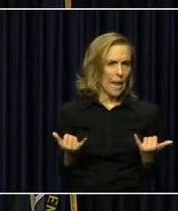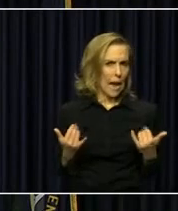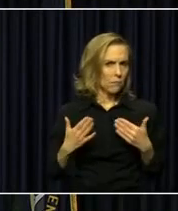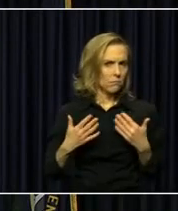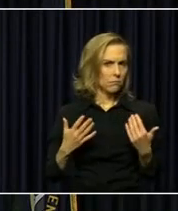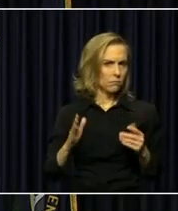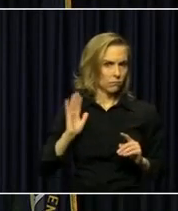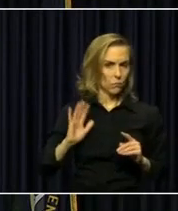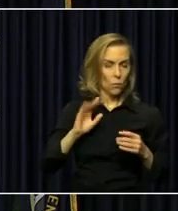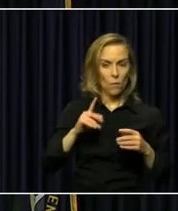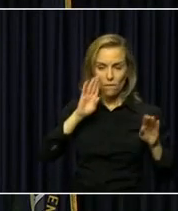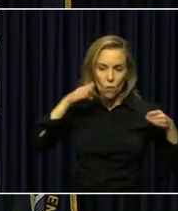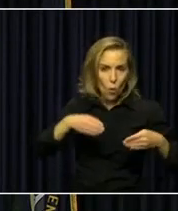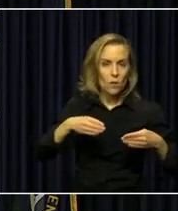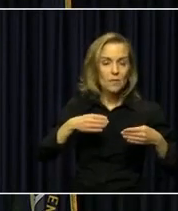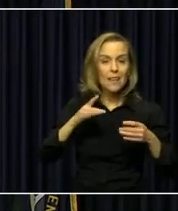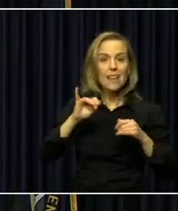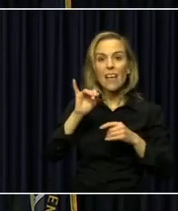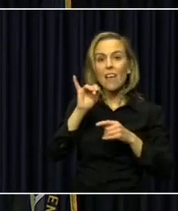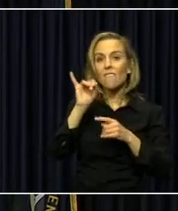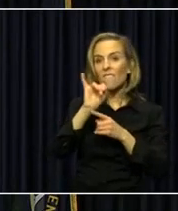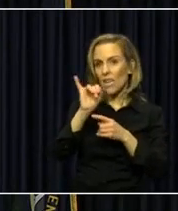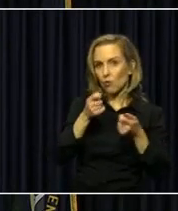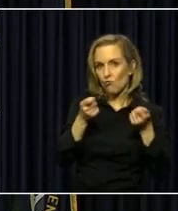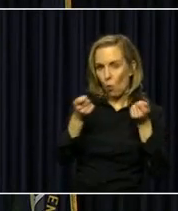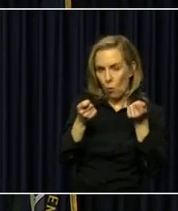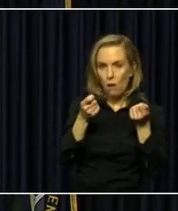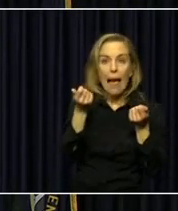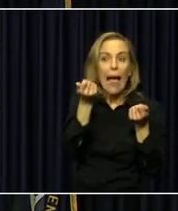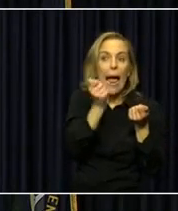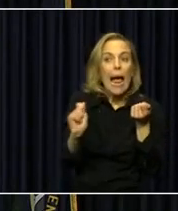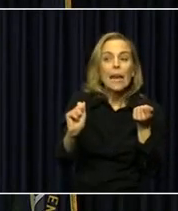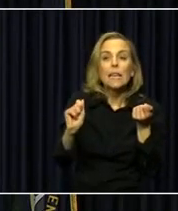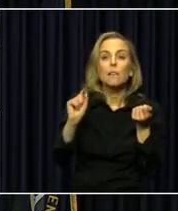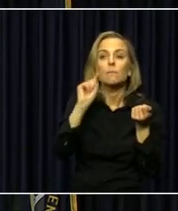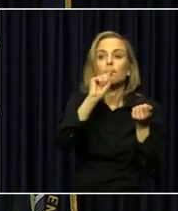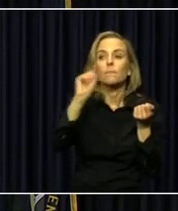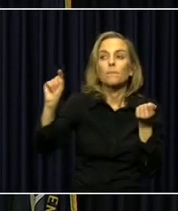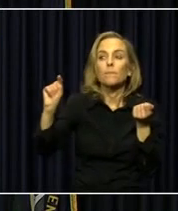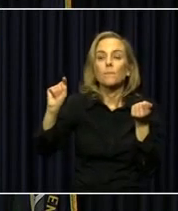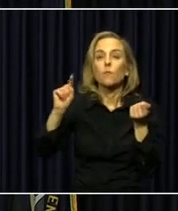BROUGHT TOGETHER A TEAM OF EXPERTS, A TEAM OF KENTUCKY